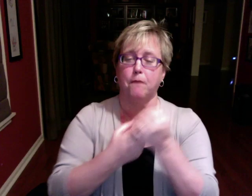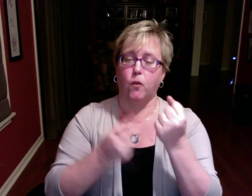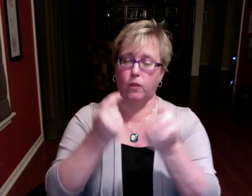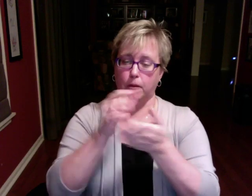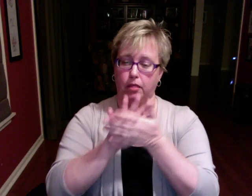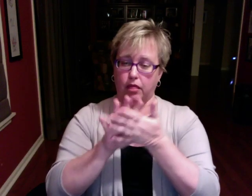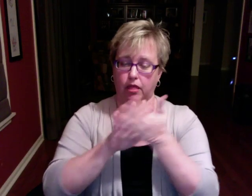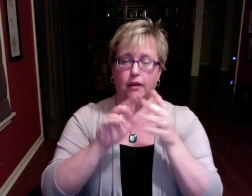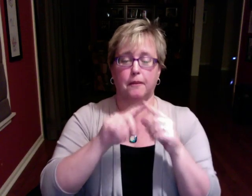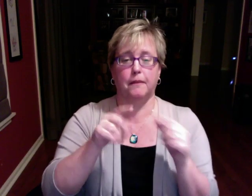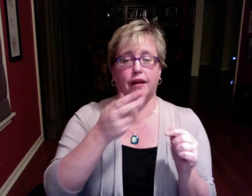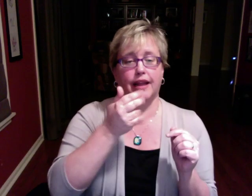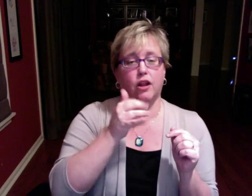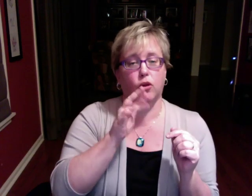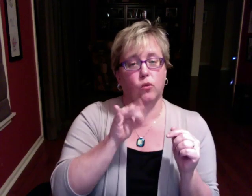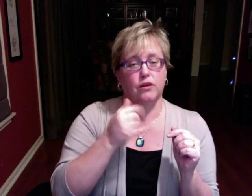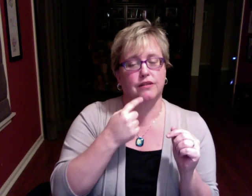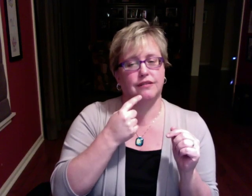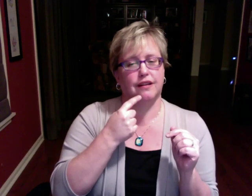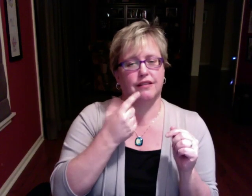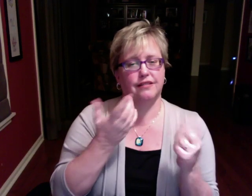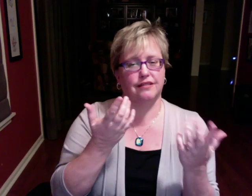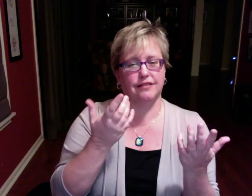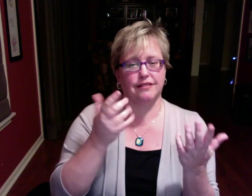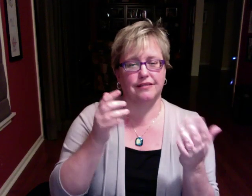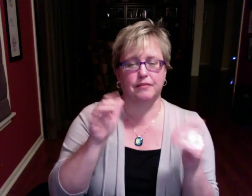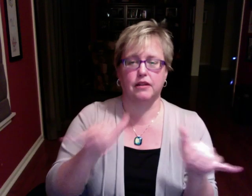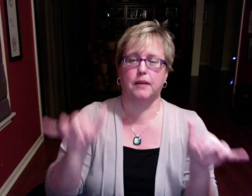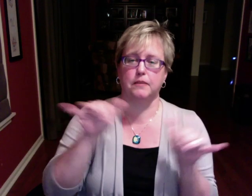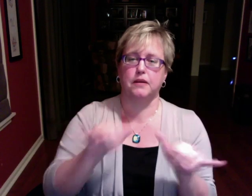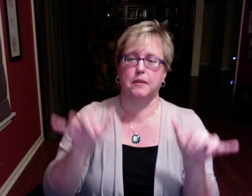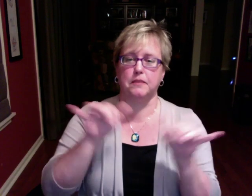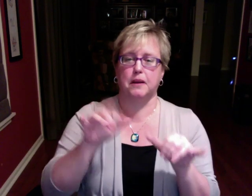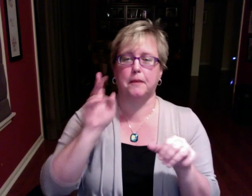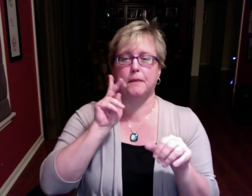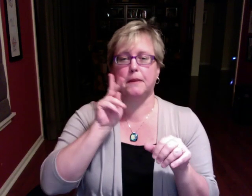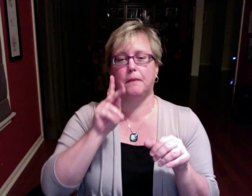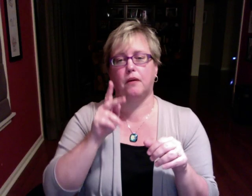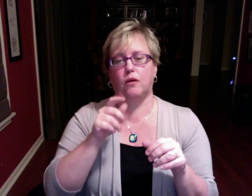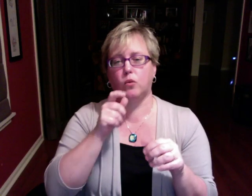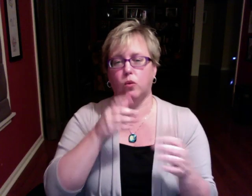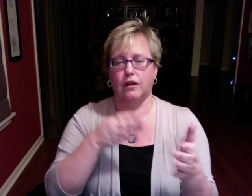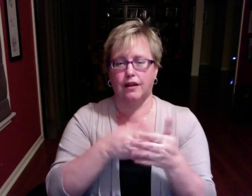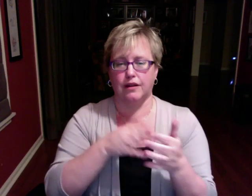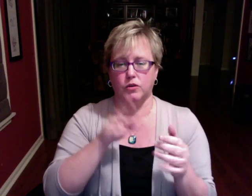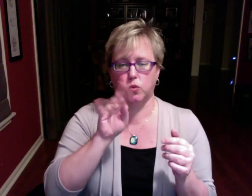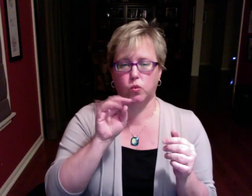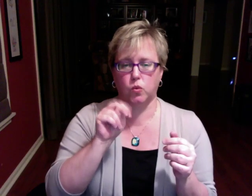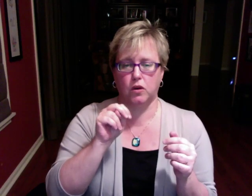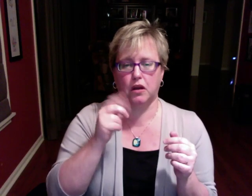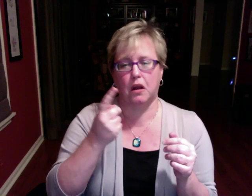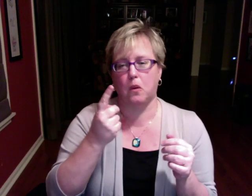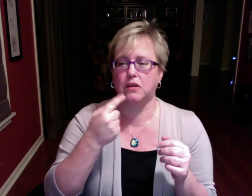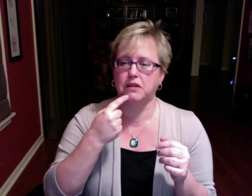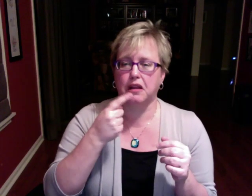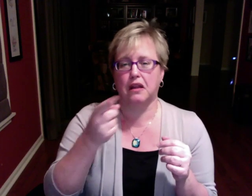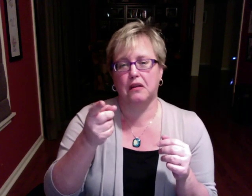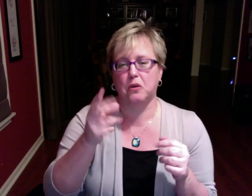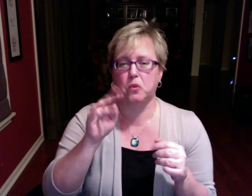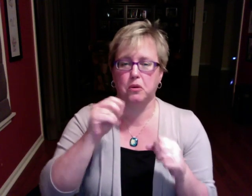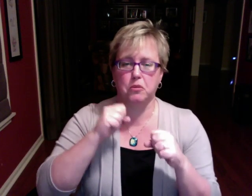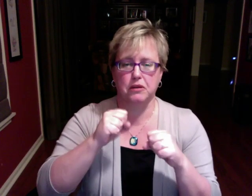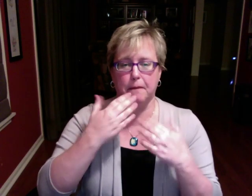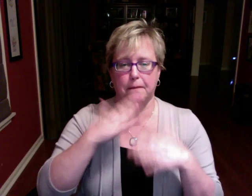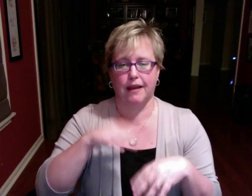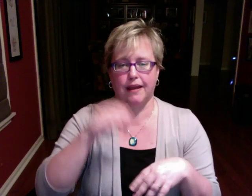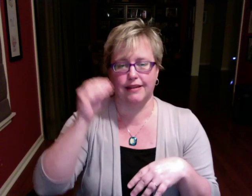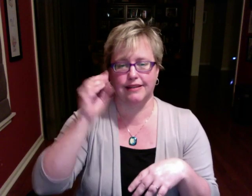But Hillary said we need to stop the misinformation that unions protect bad teachers.